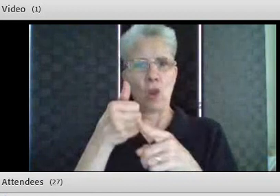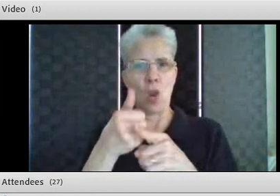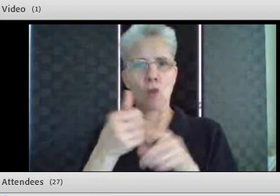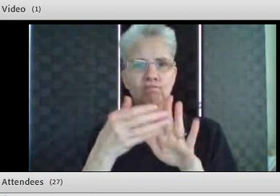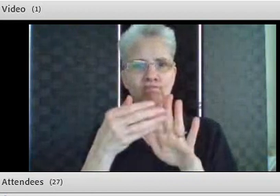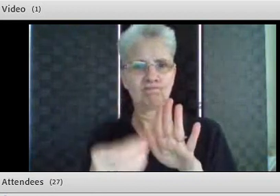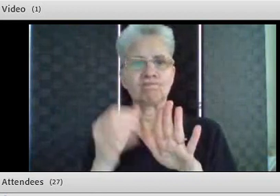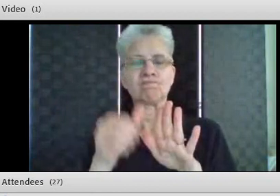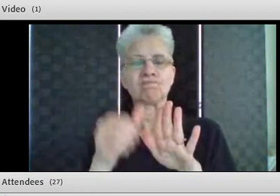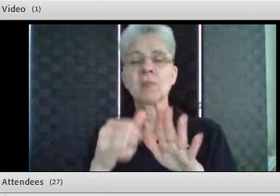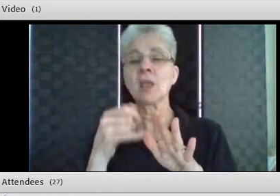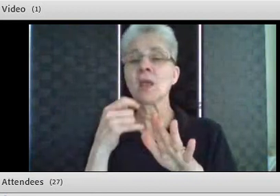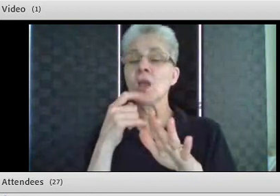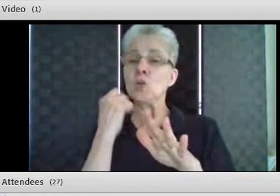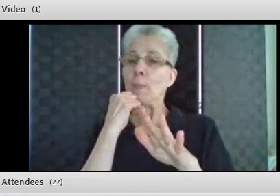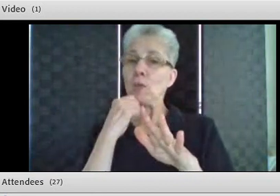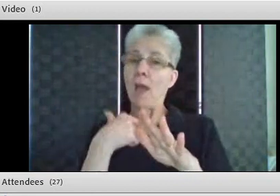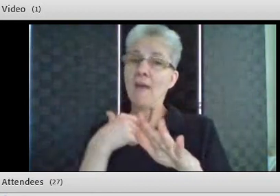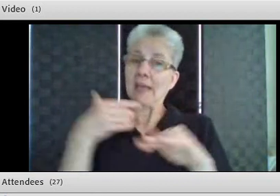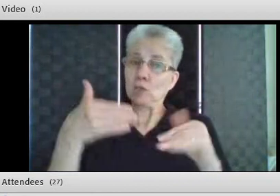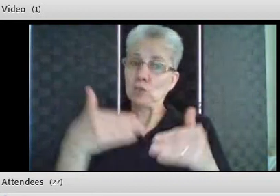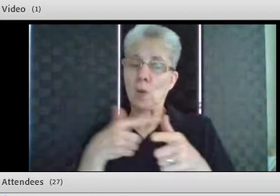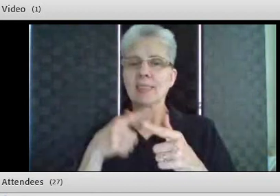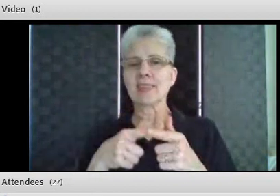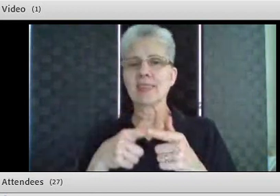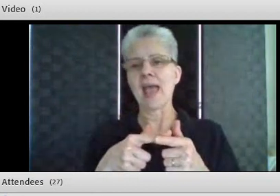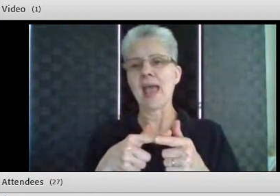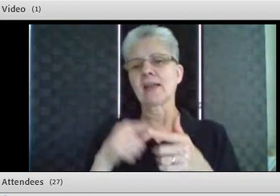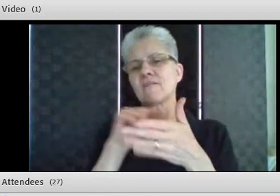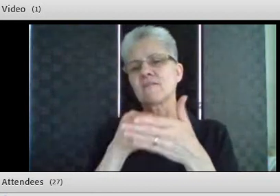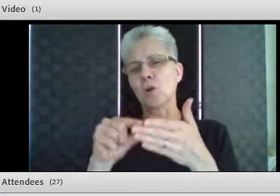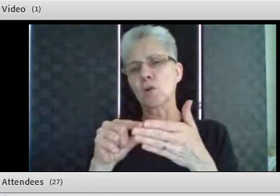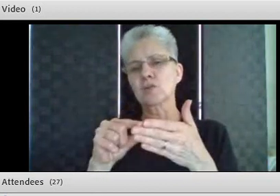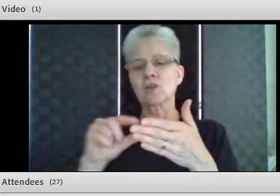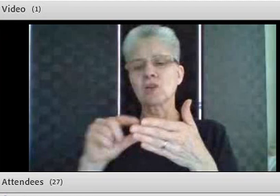and then that becomes your road map for the kids creating their own song.